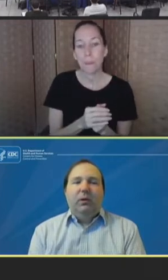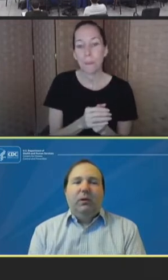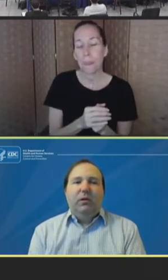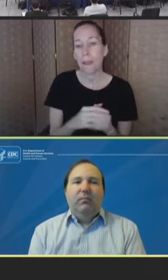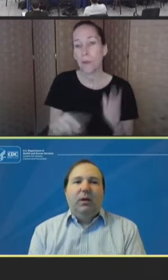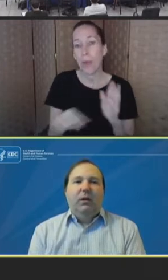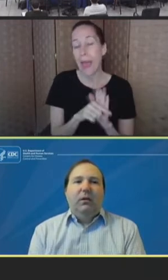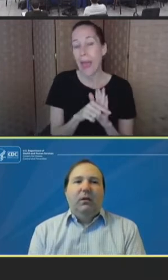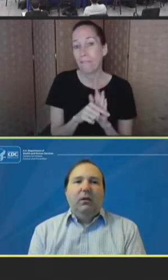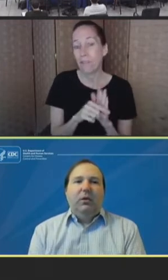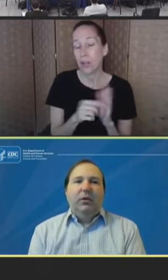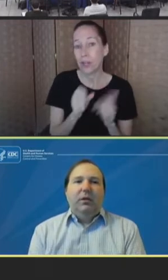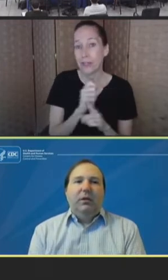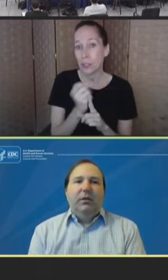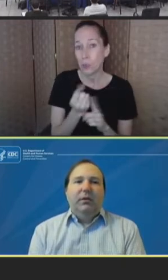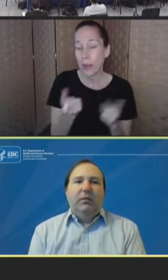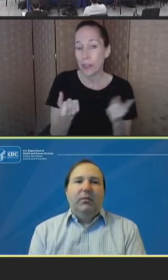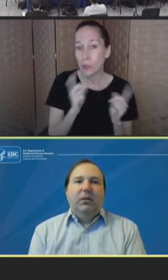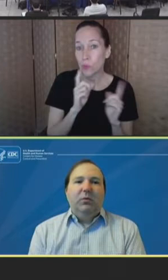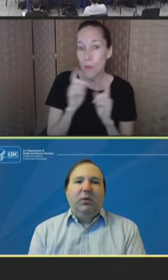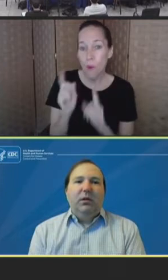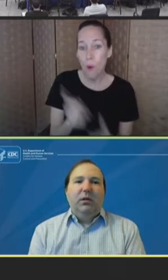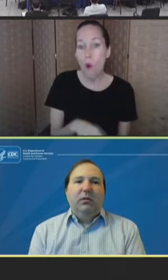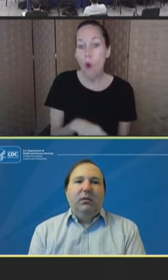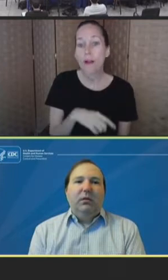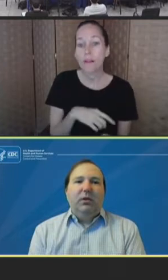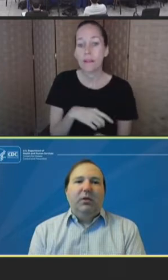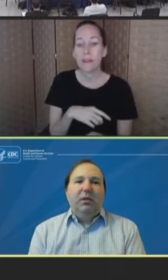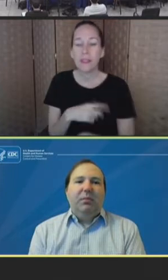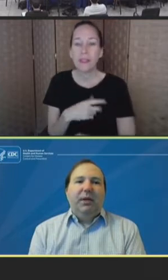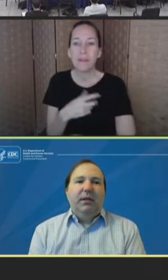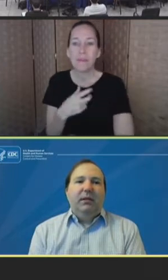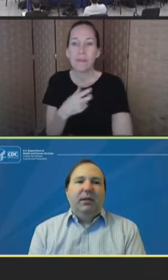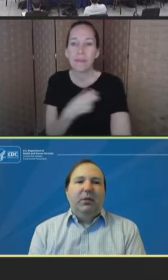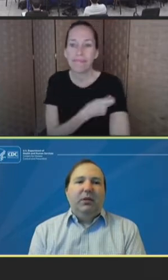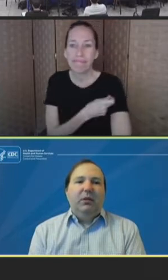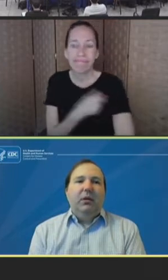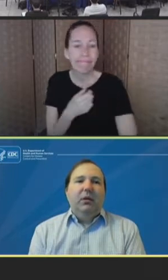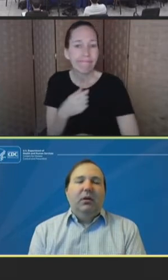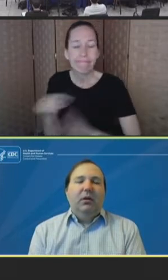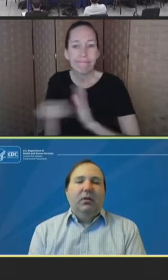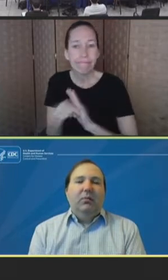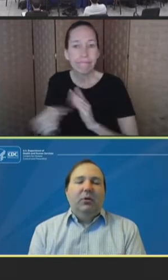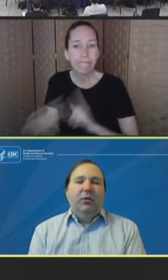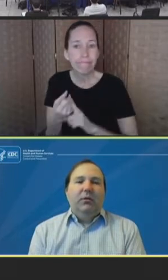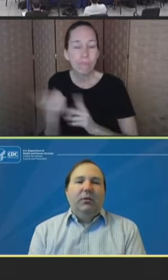it's the injection site erythema; swelling; injection site pain; and itching, which are,